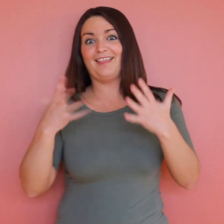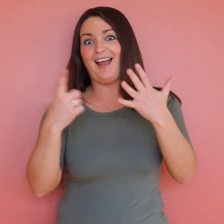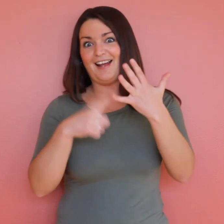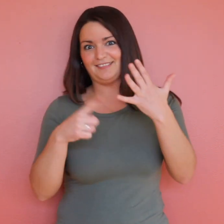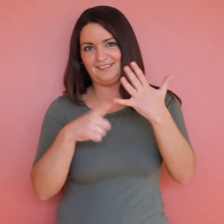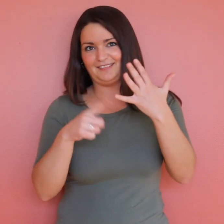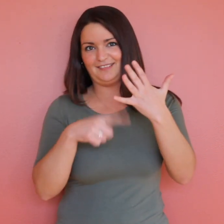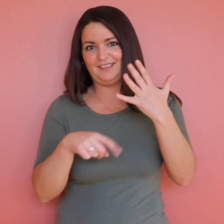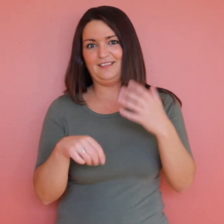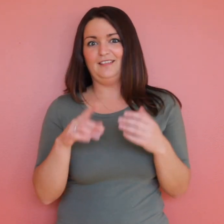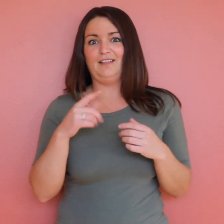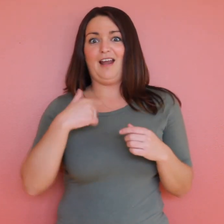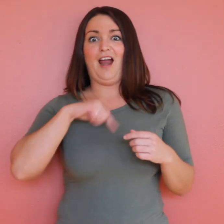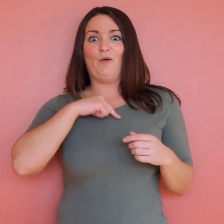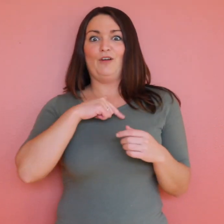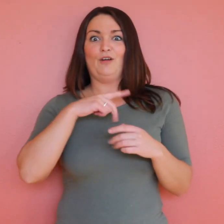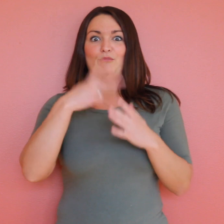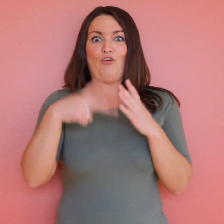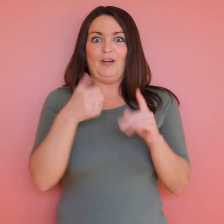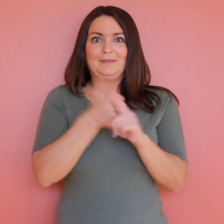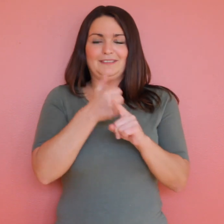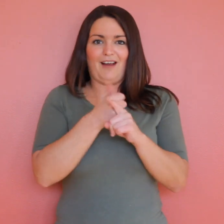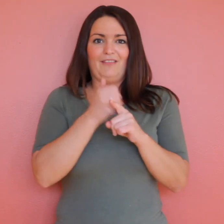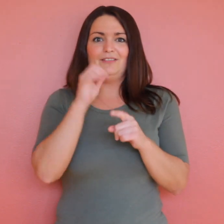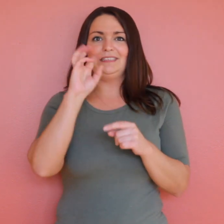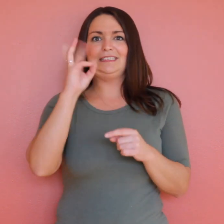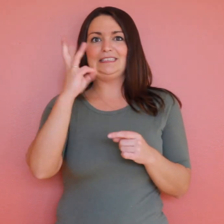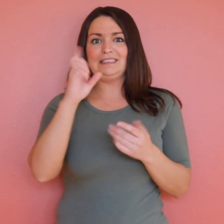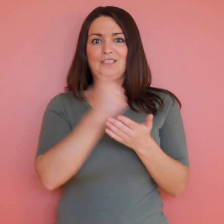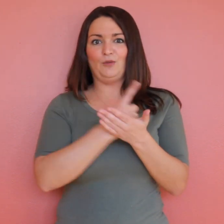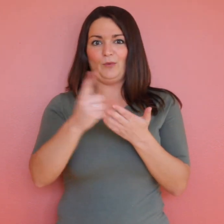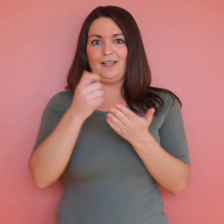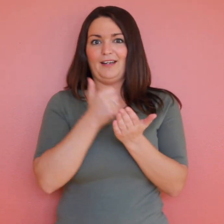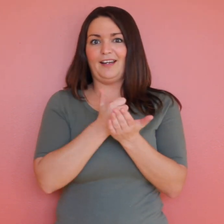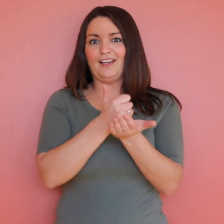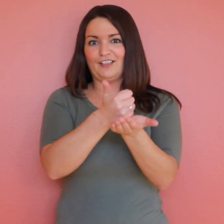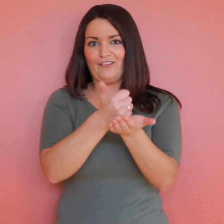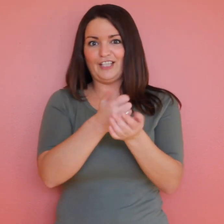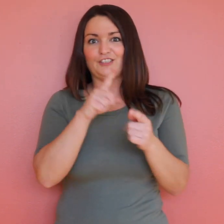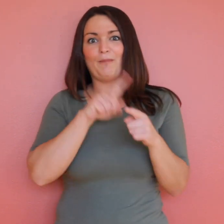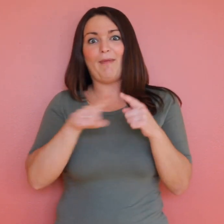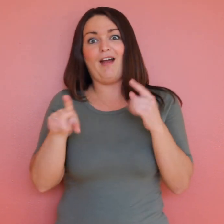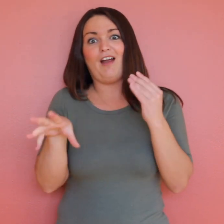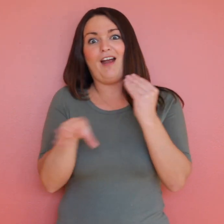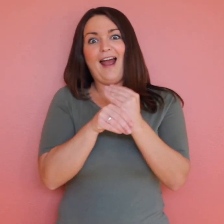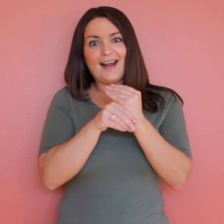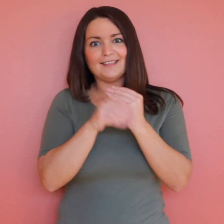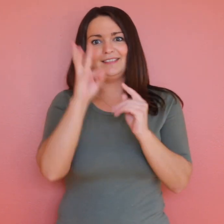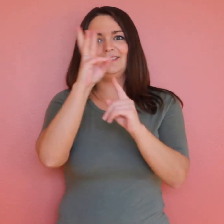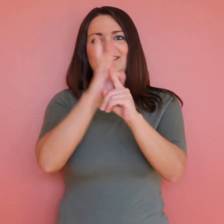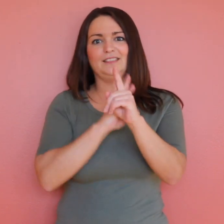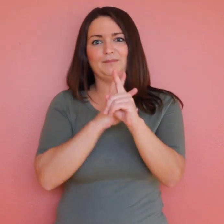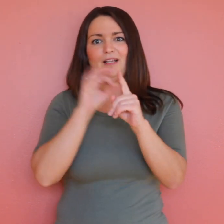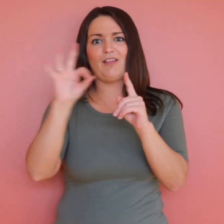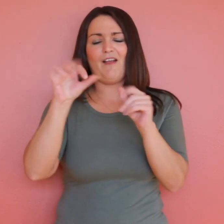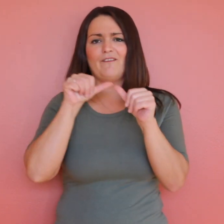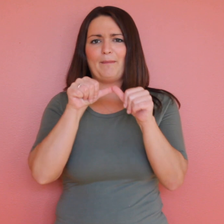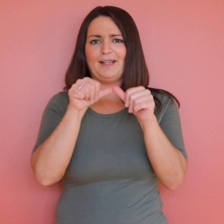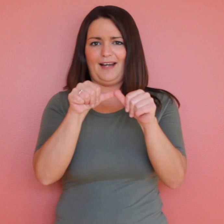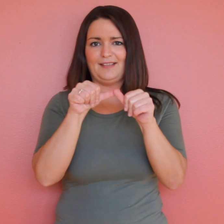Fifth, our program is 16 weeks intervention, and includes 6 months of maintenance.